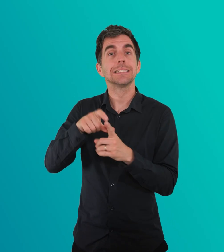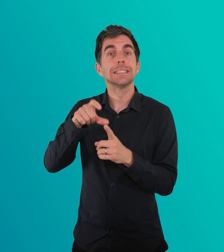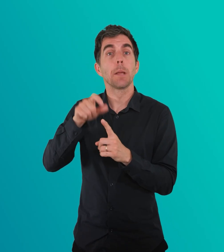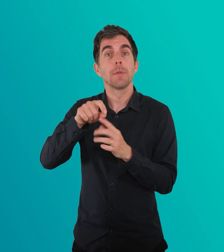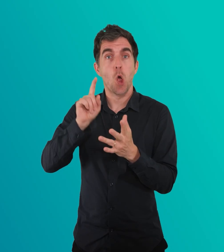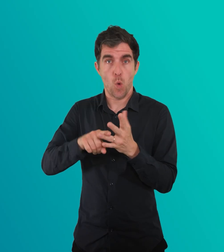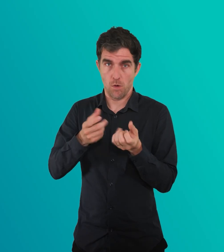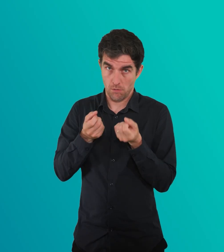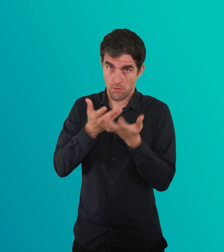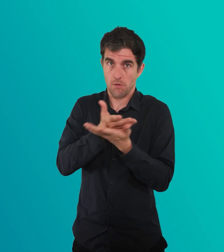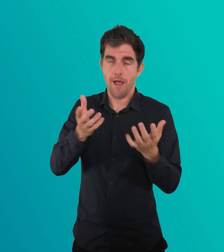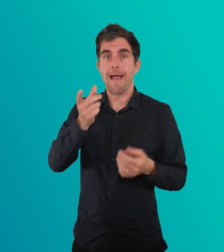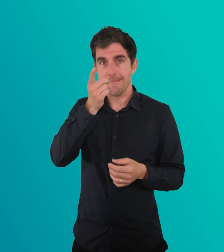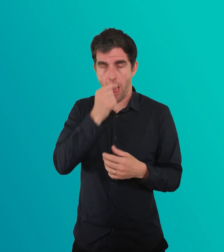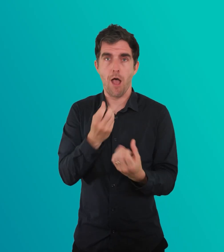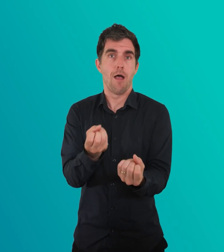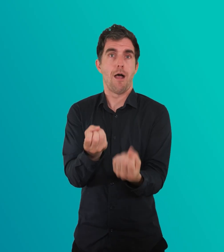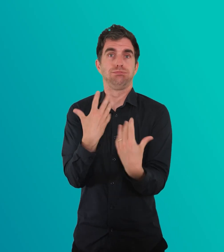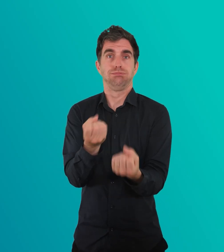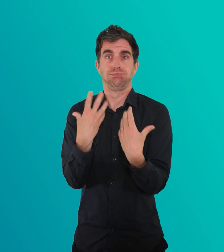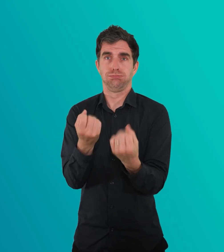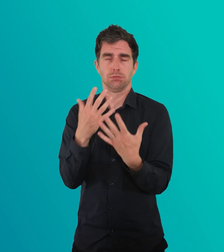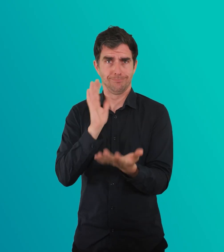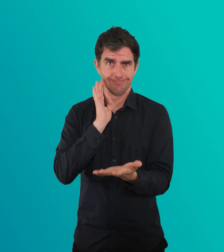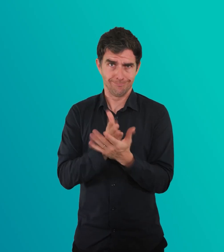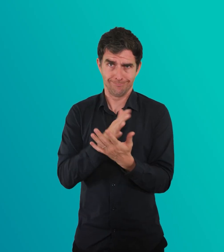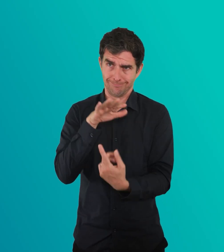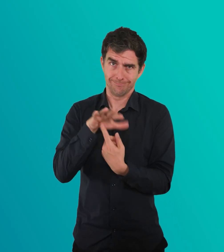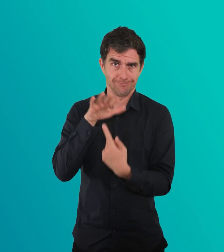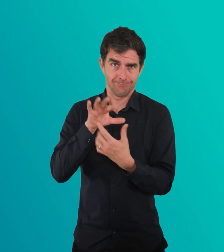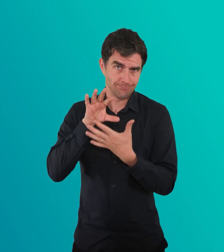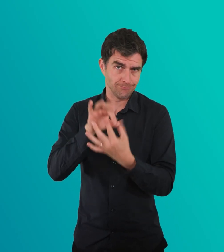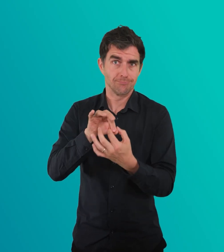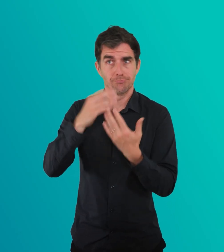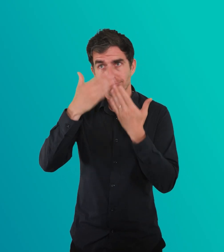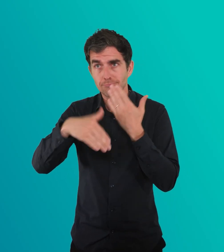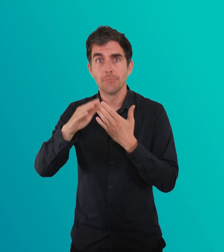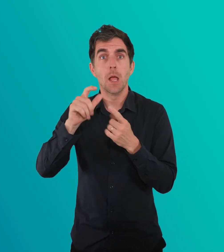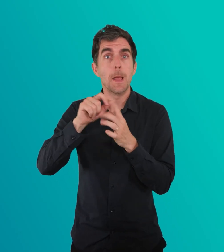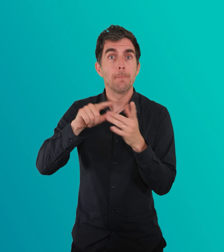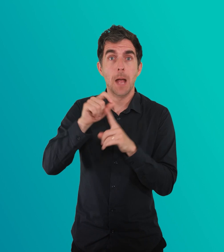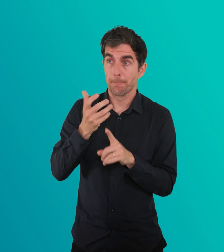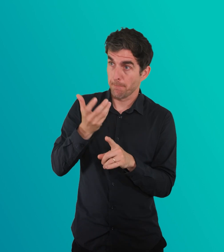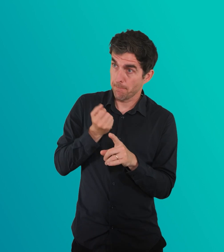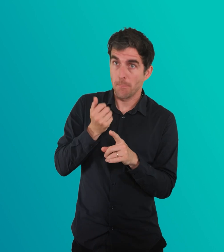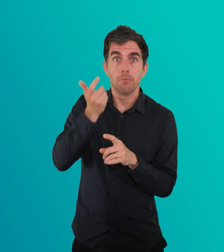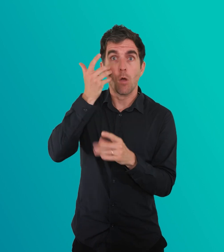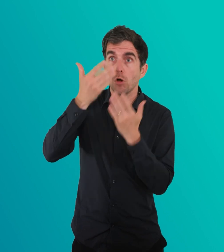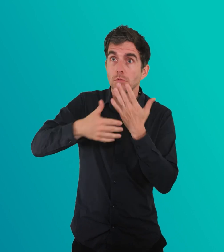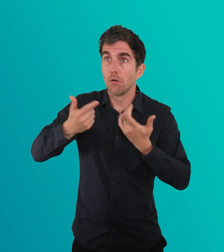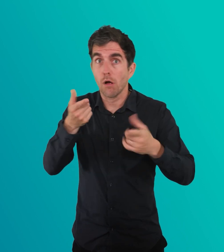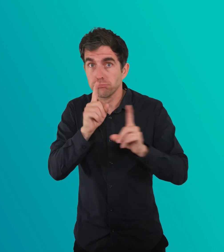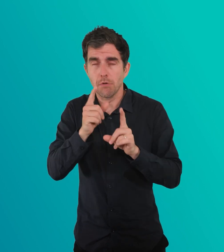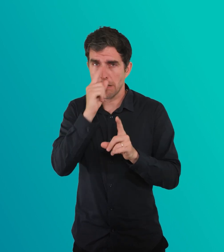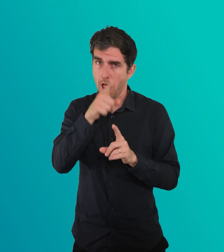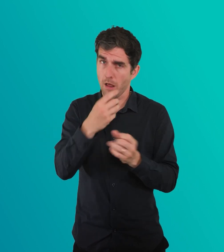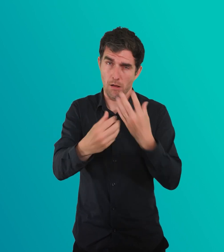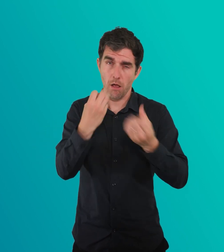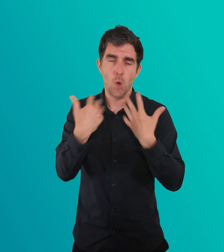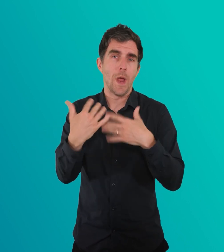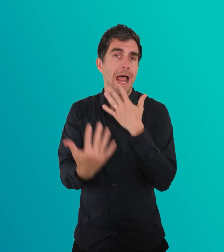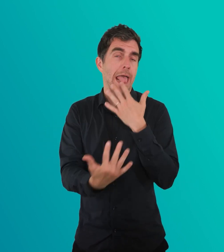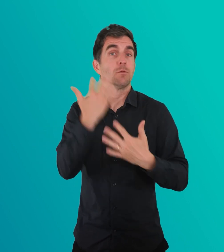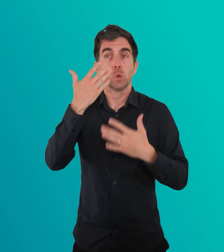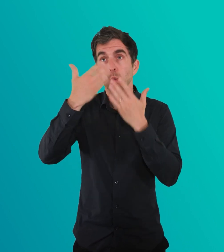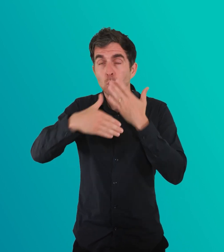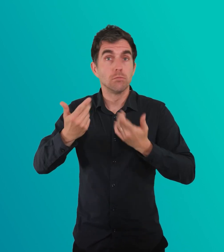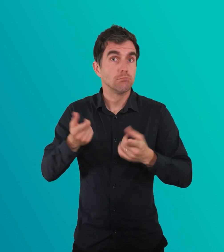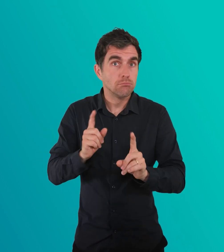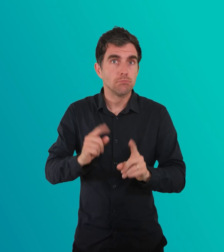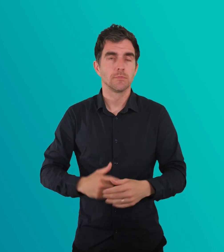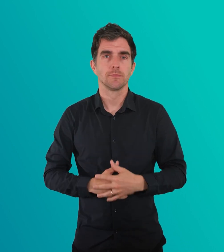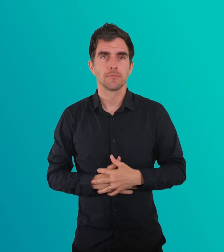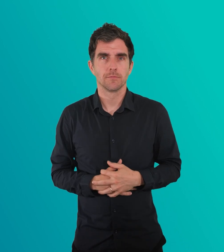allowing disabled people and DDPOs the ability to provide contributions that can genuinely influence the future of PIP.